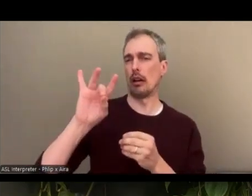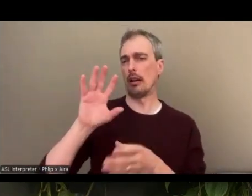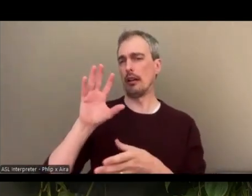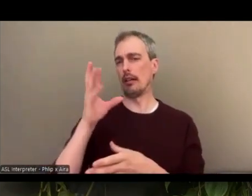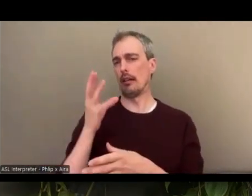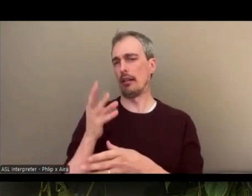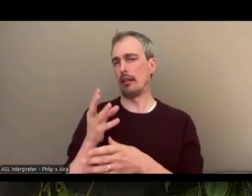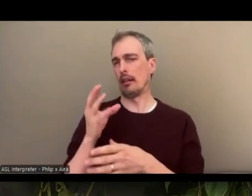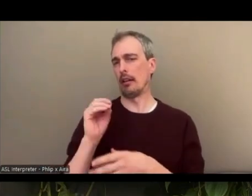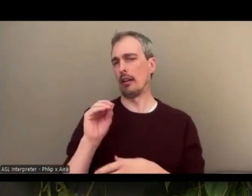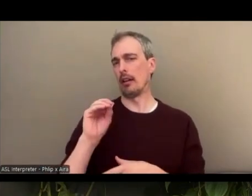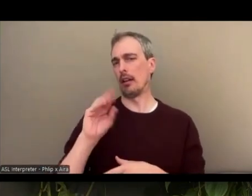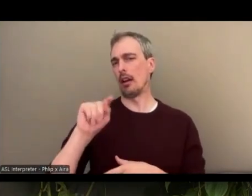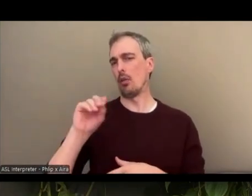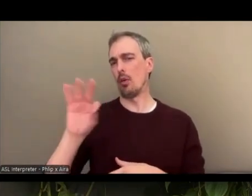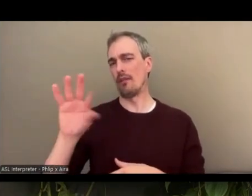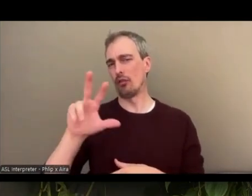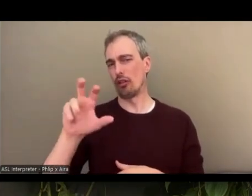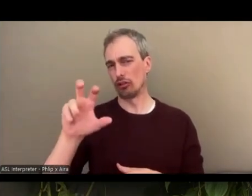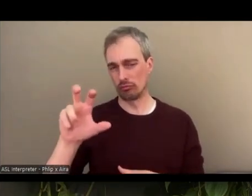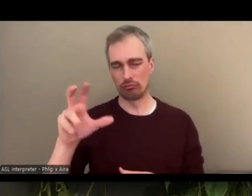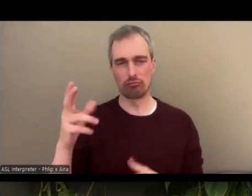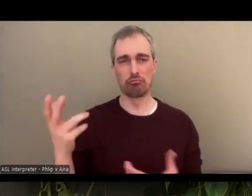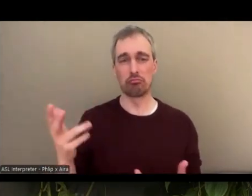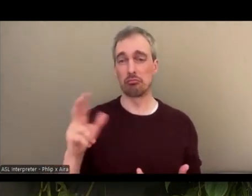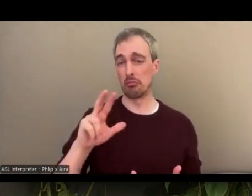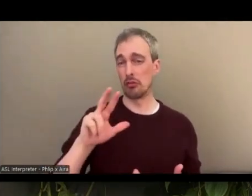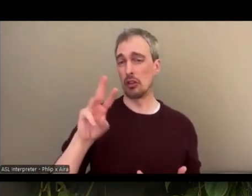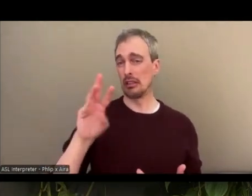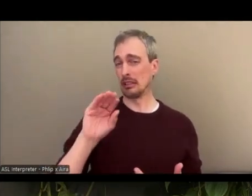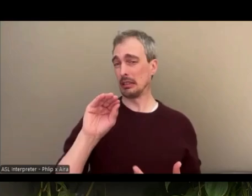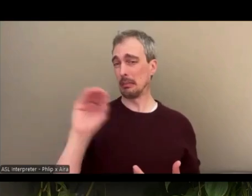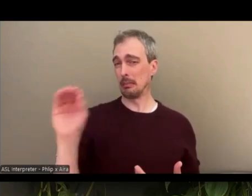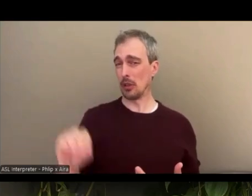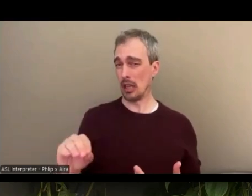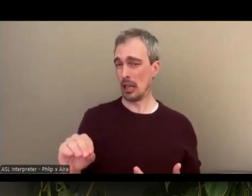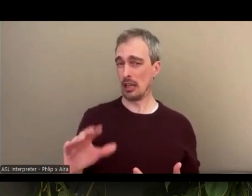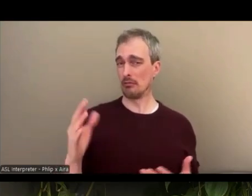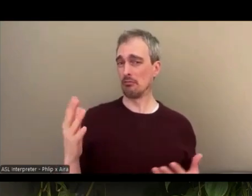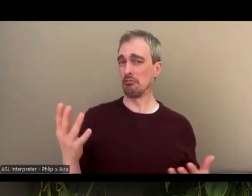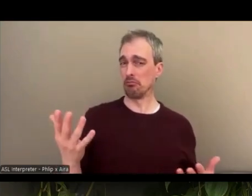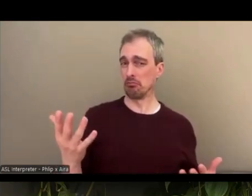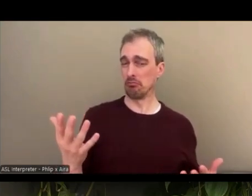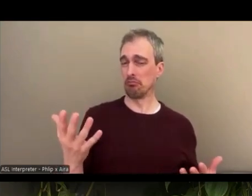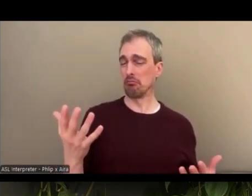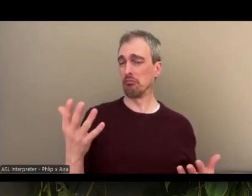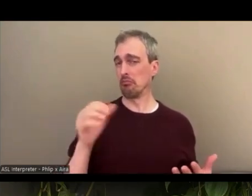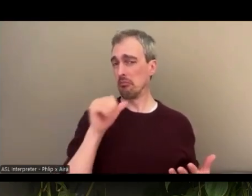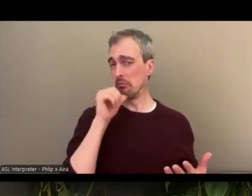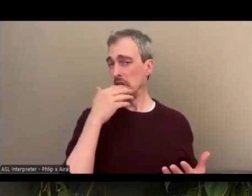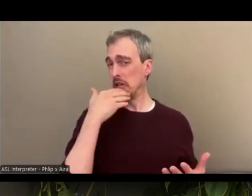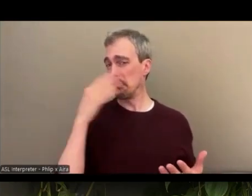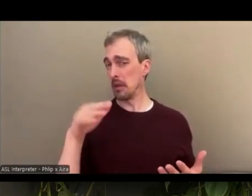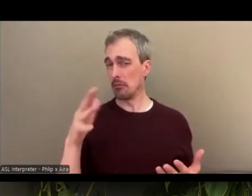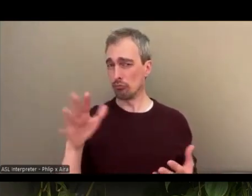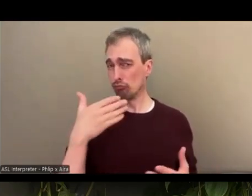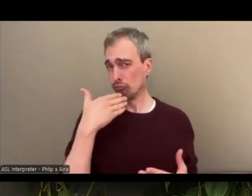With a pretty reasonable level of effort... And I think that's pretty good. You know? That's just... Automating some things.